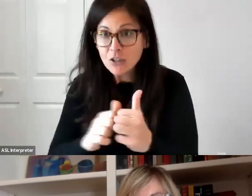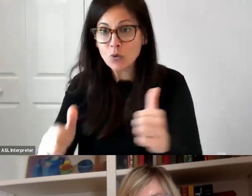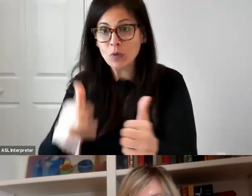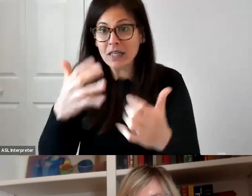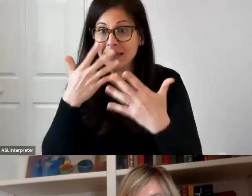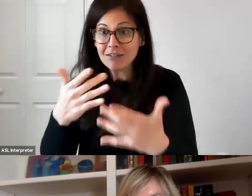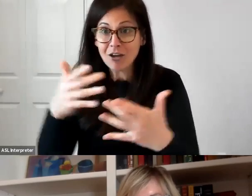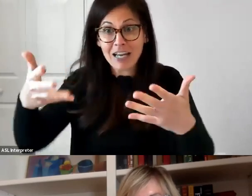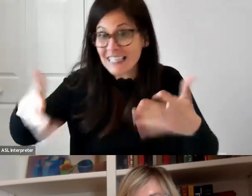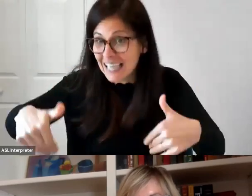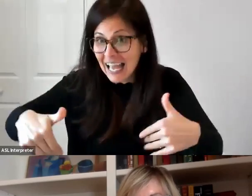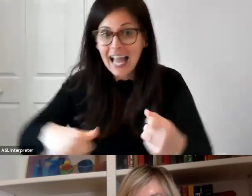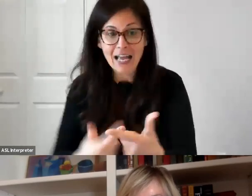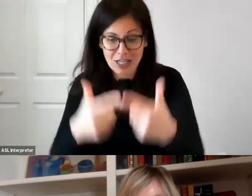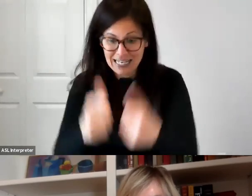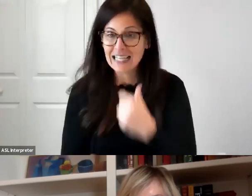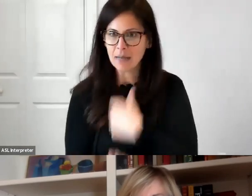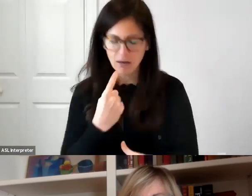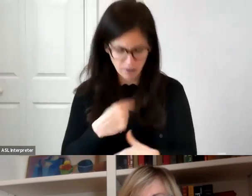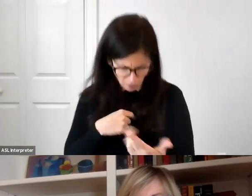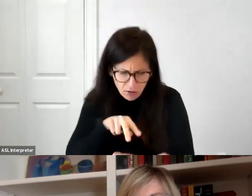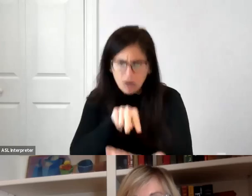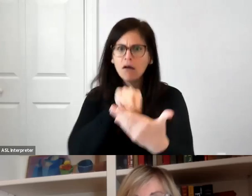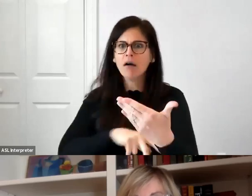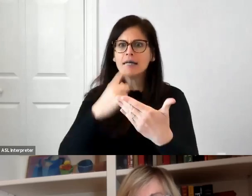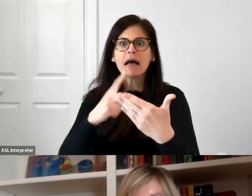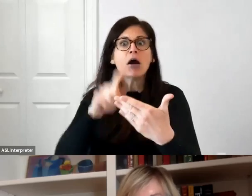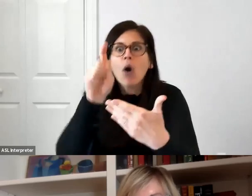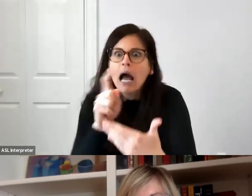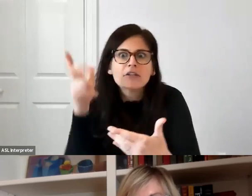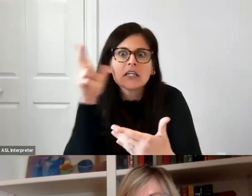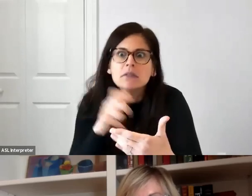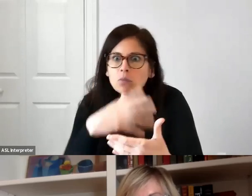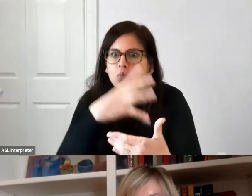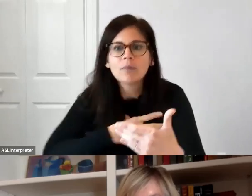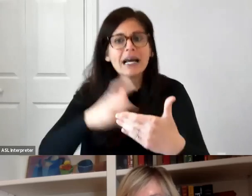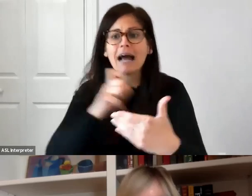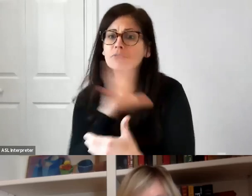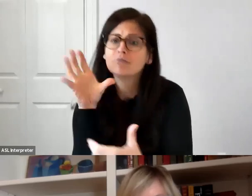She has got to be a part of the UP Award." And here you are.